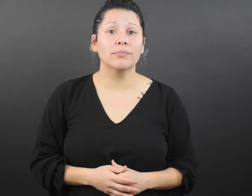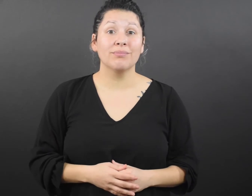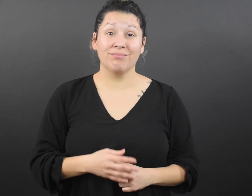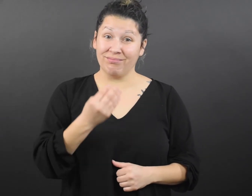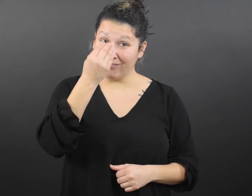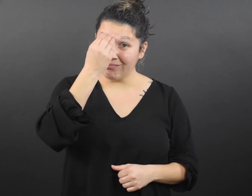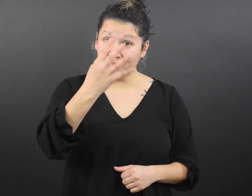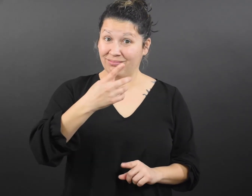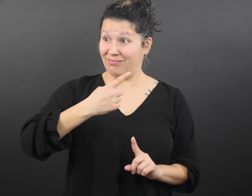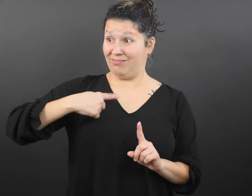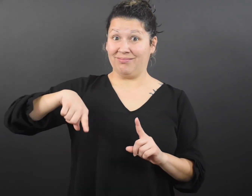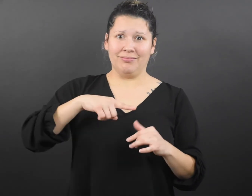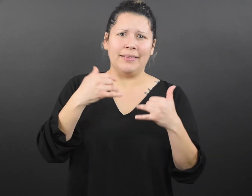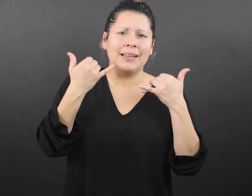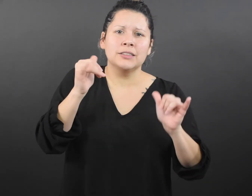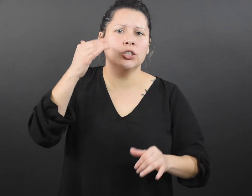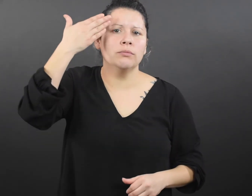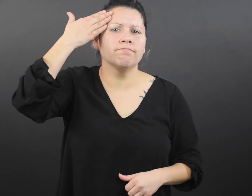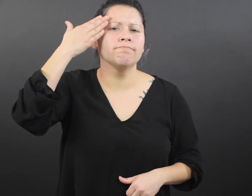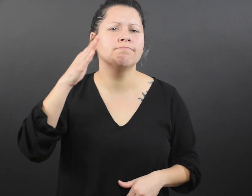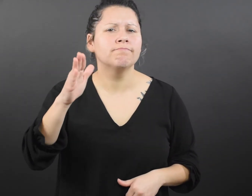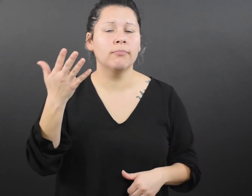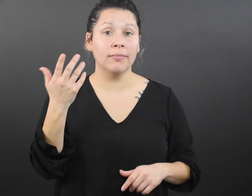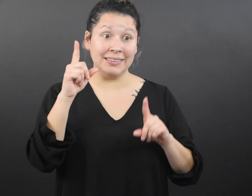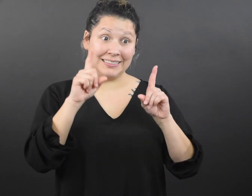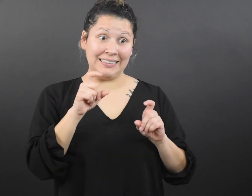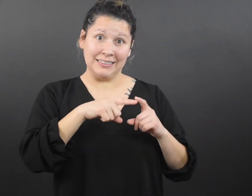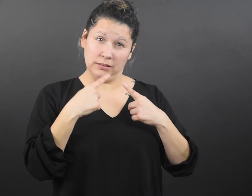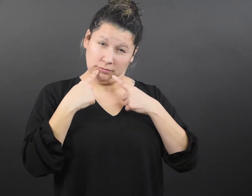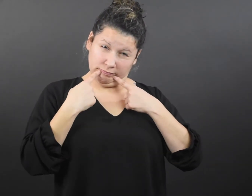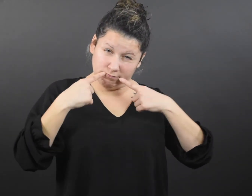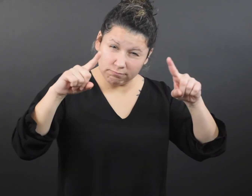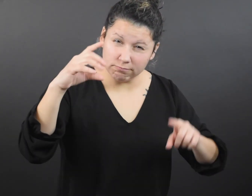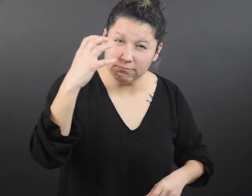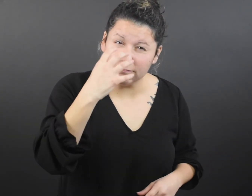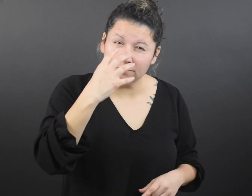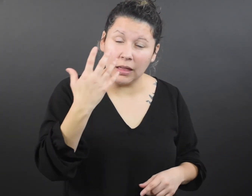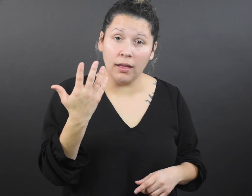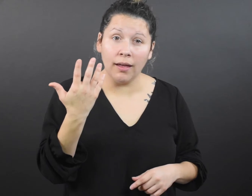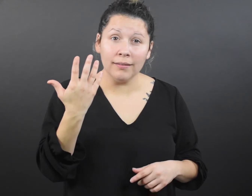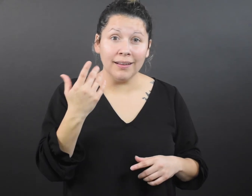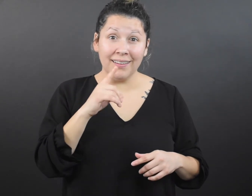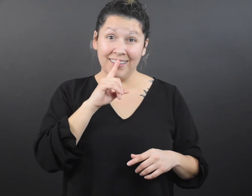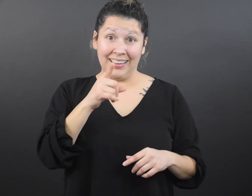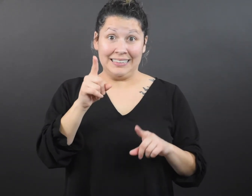We still do not know how well these tests work. None of the tests on the